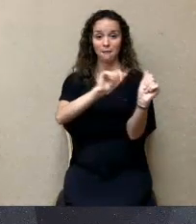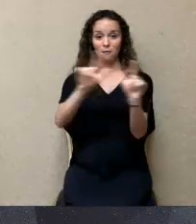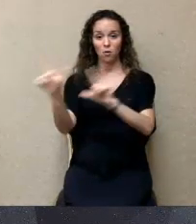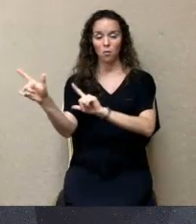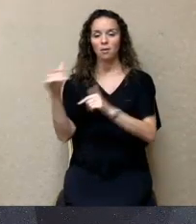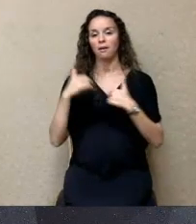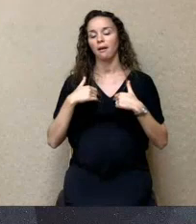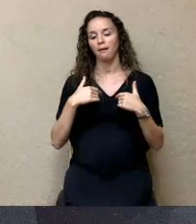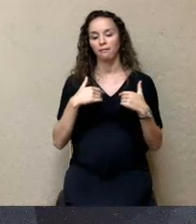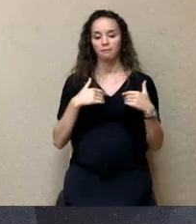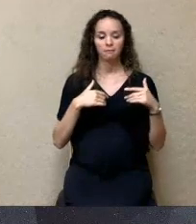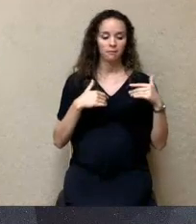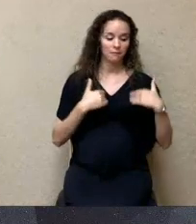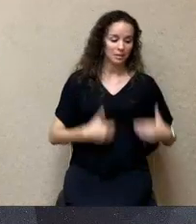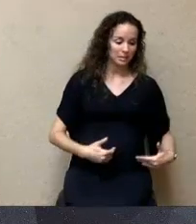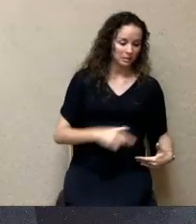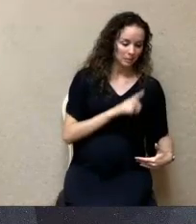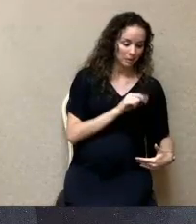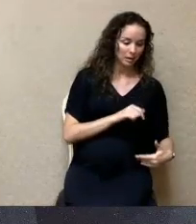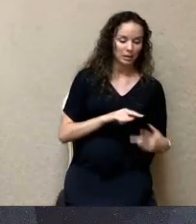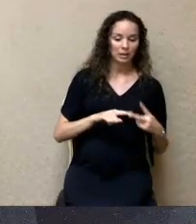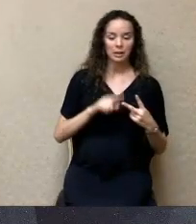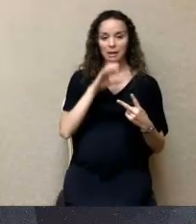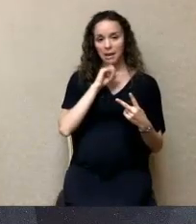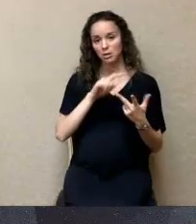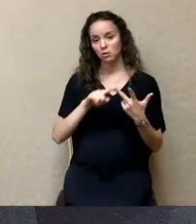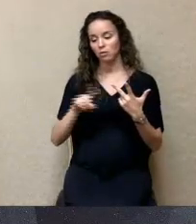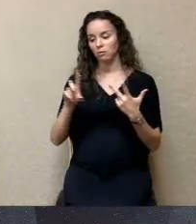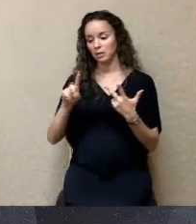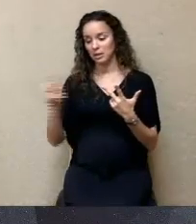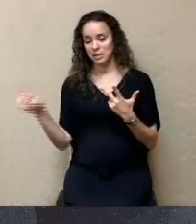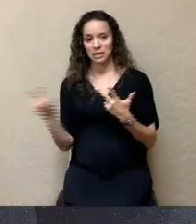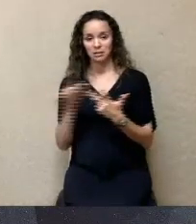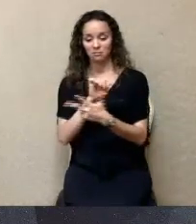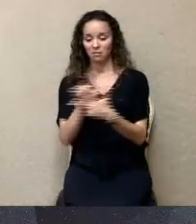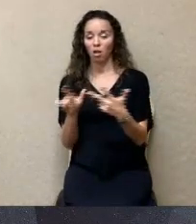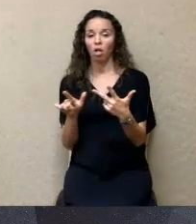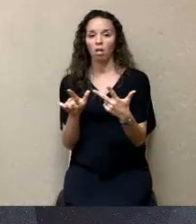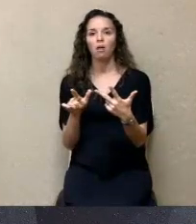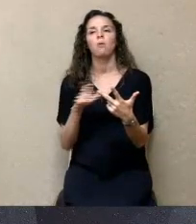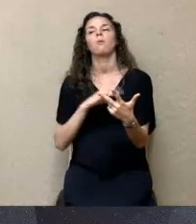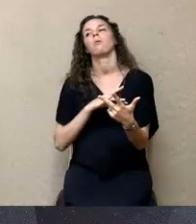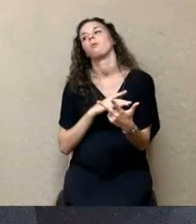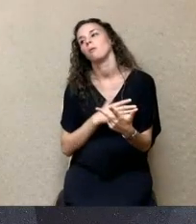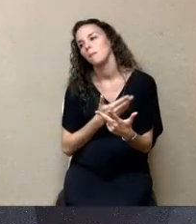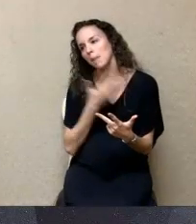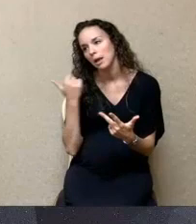disability, physical disability, or aging supports, that's making it easier for us to serve more populations,